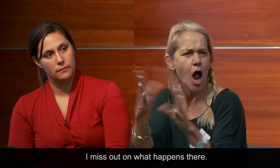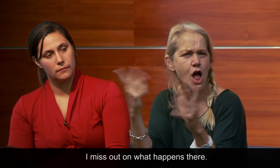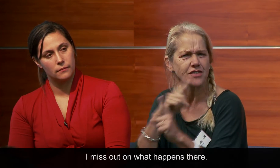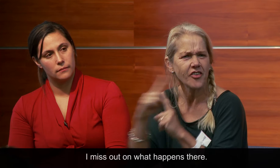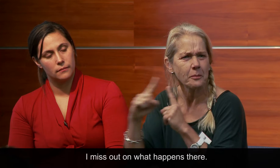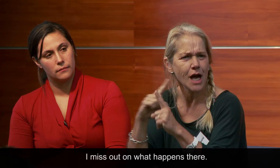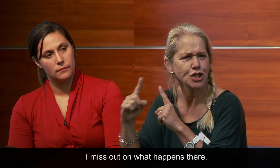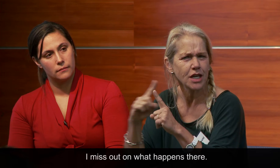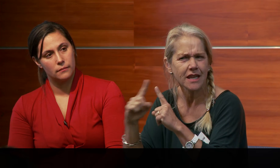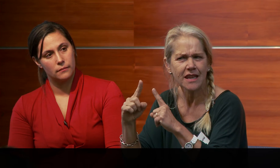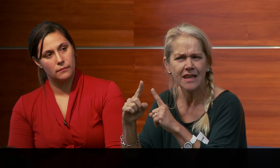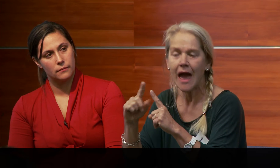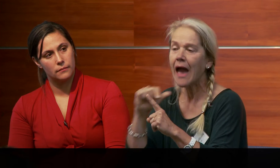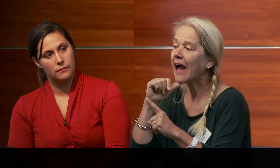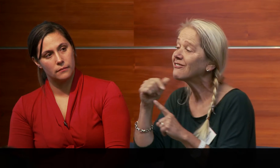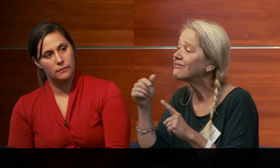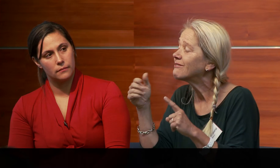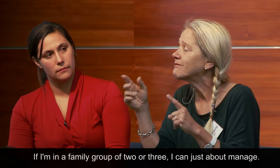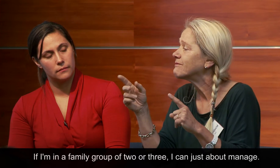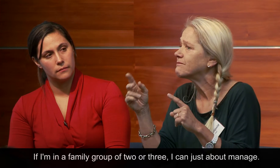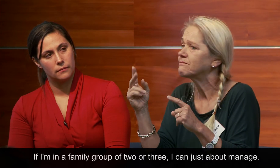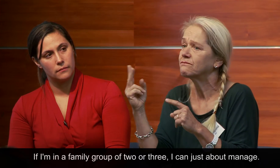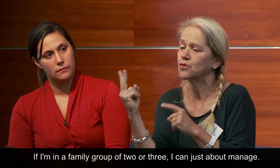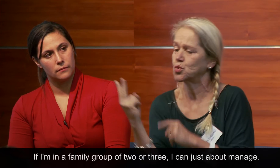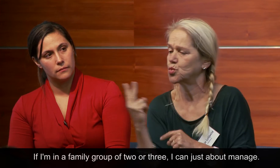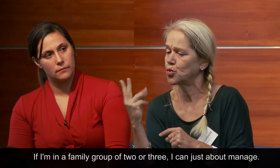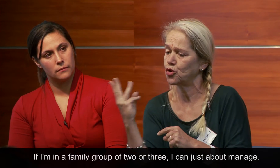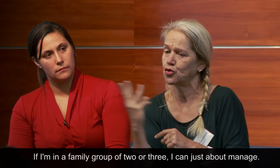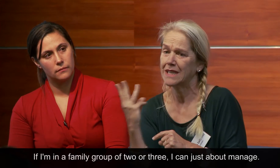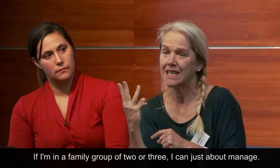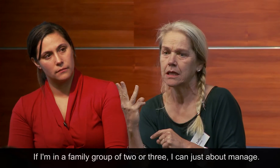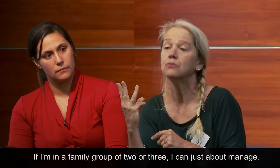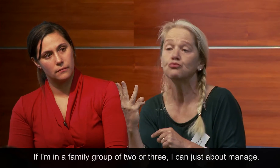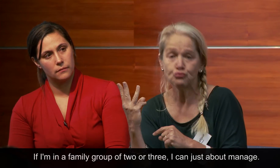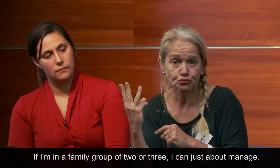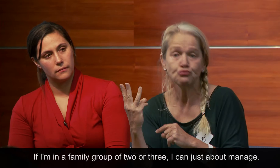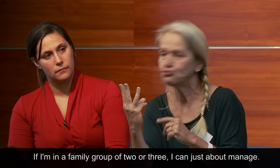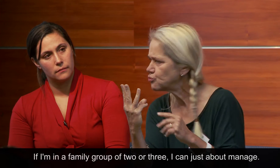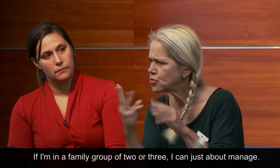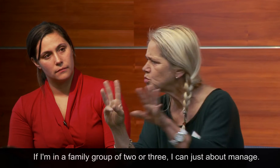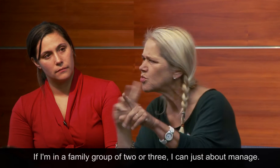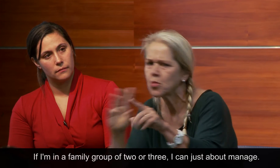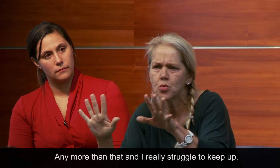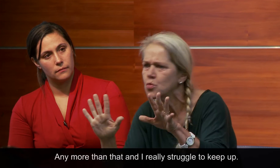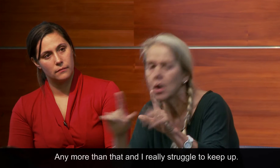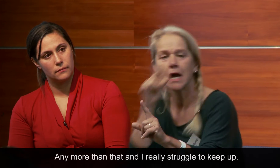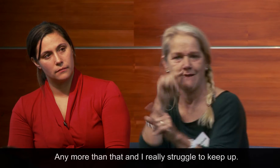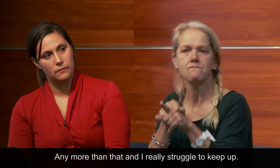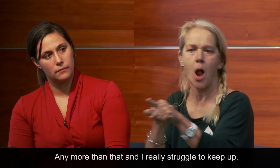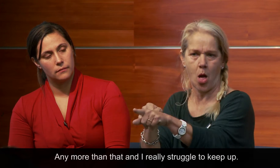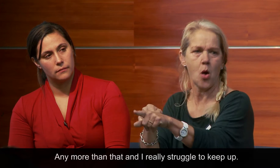on what happens there. If I am in a family group of two or three I can just about manage.